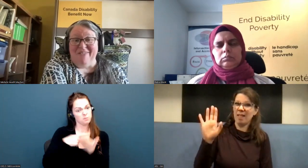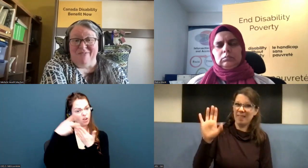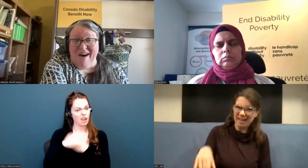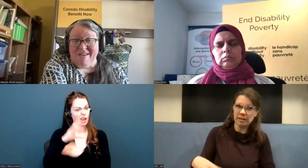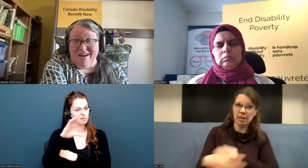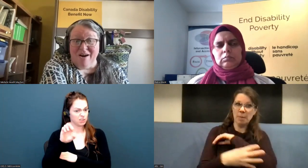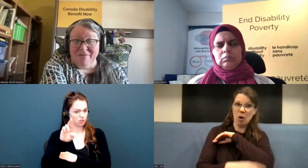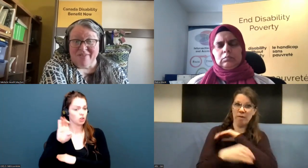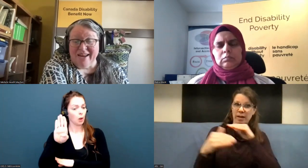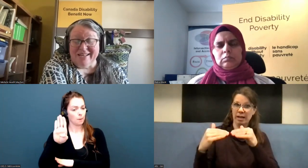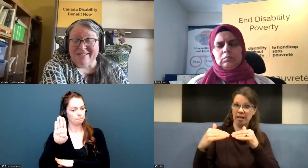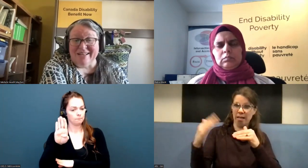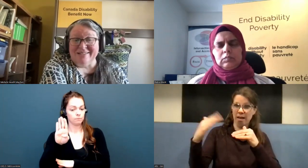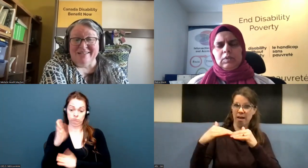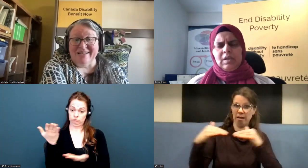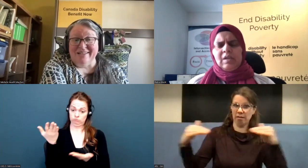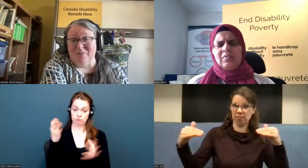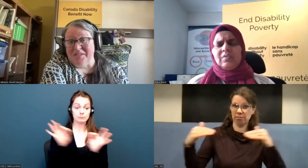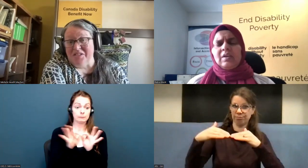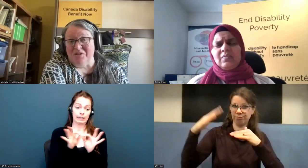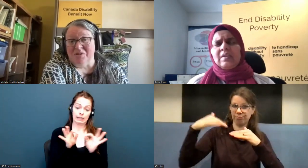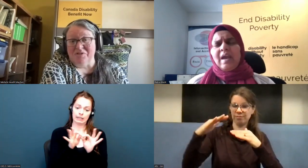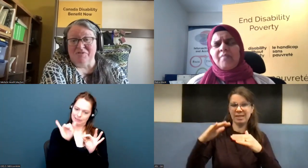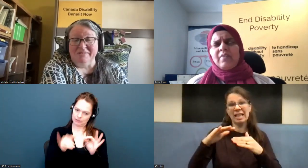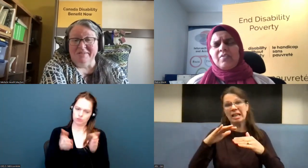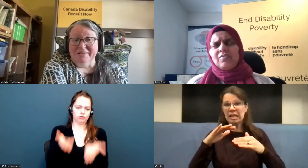FAR OFF. Rabia: IT'S AVERAGE.